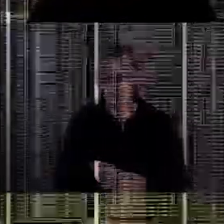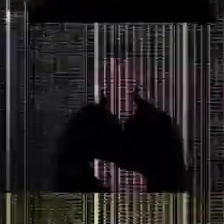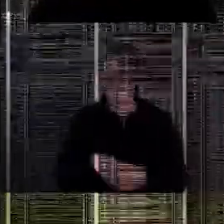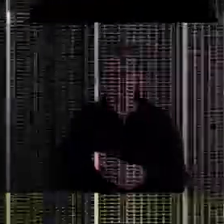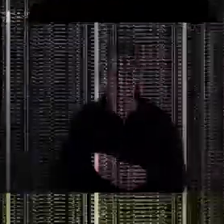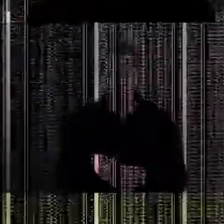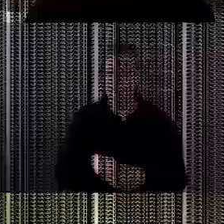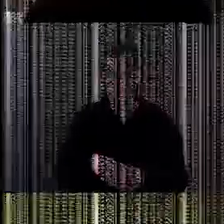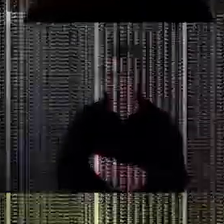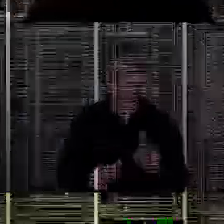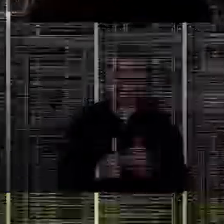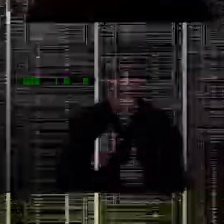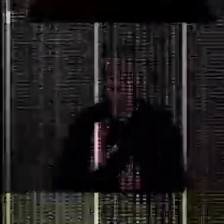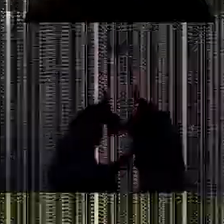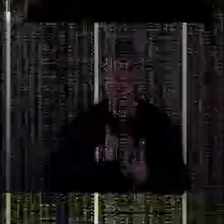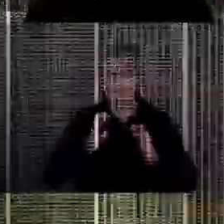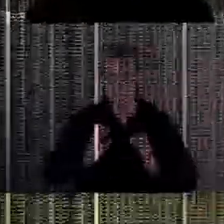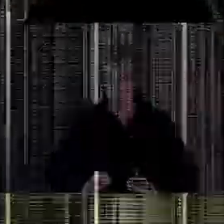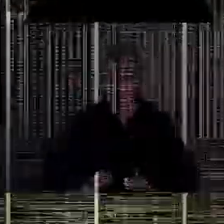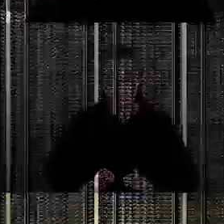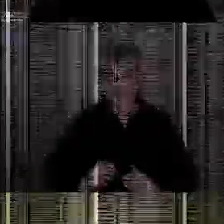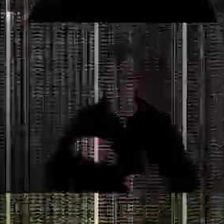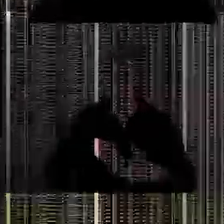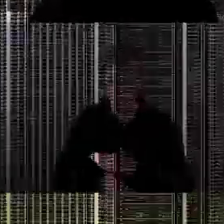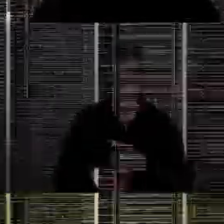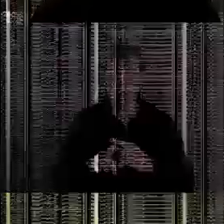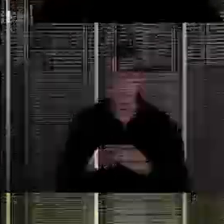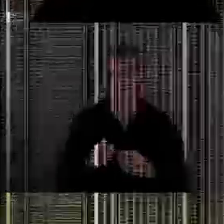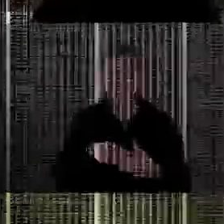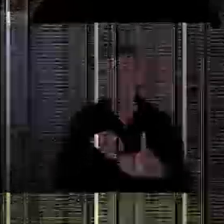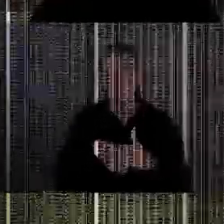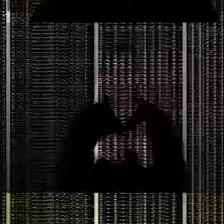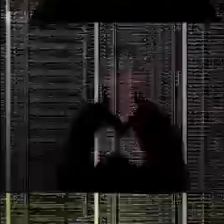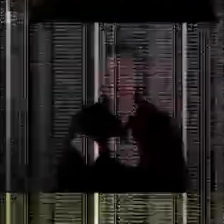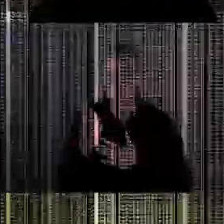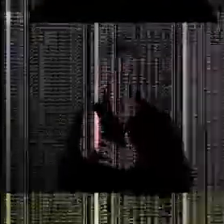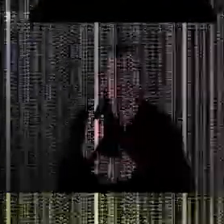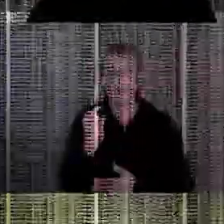Most of our clients come to accessibility with the understanding that today are going to get